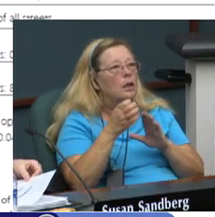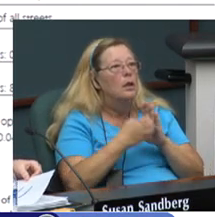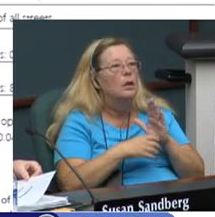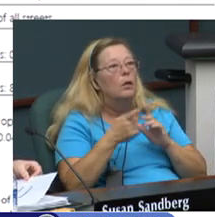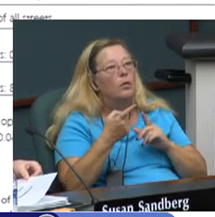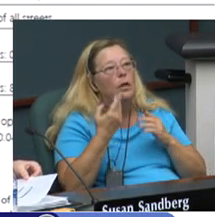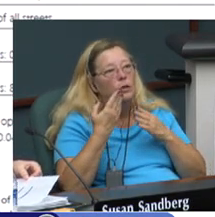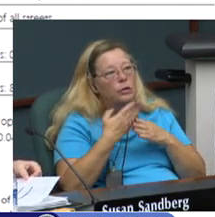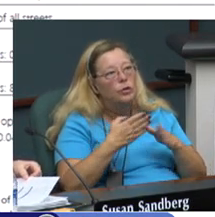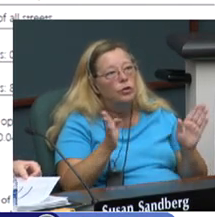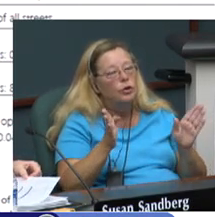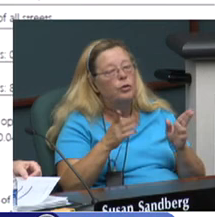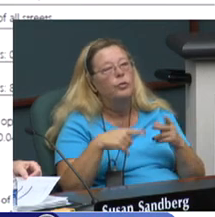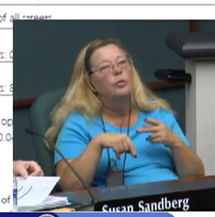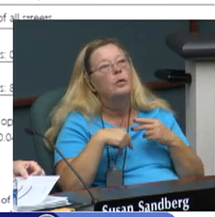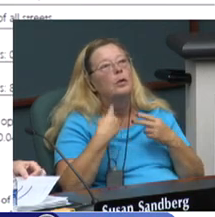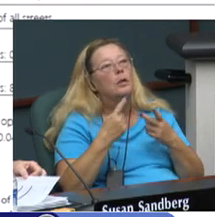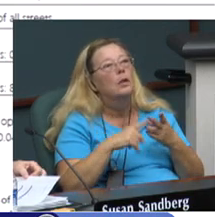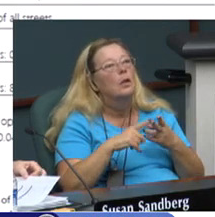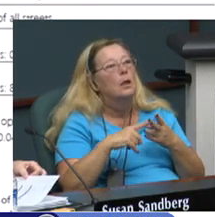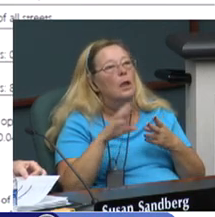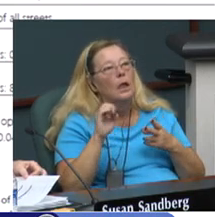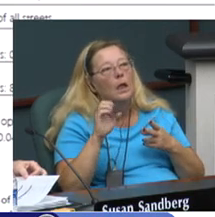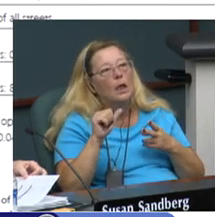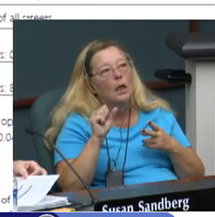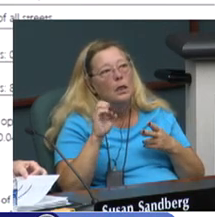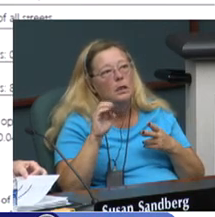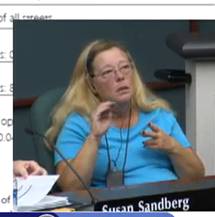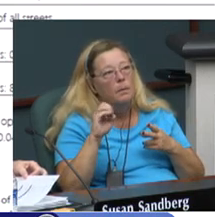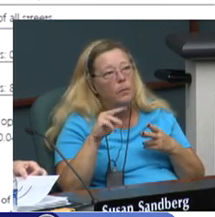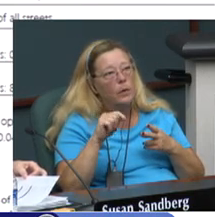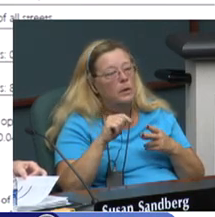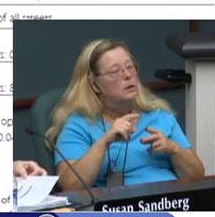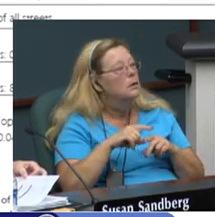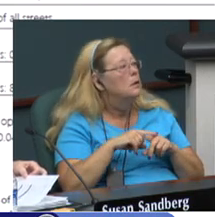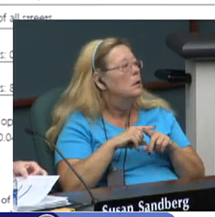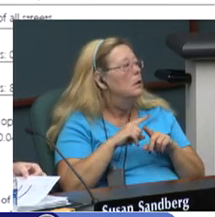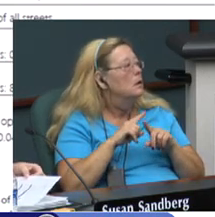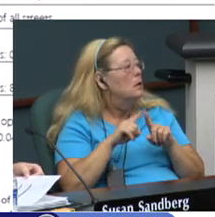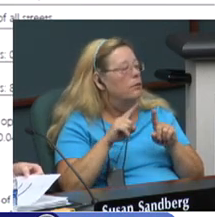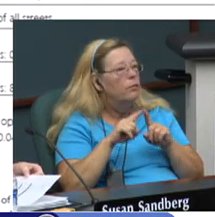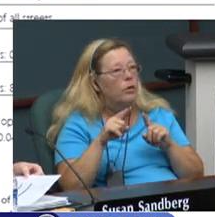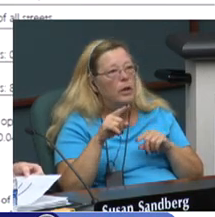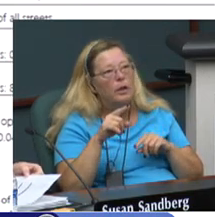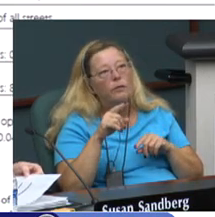general provisions easements they come in different flavors you have utility